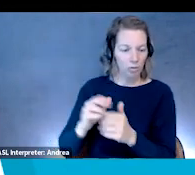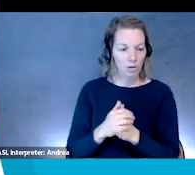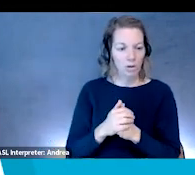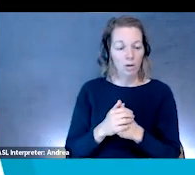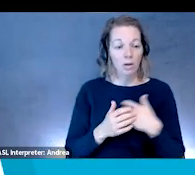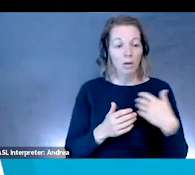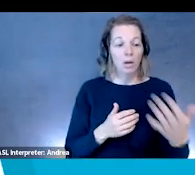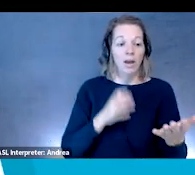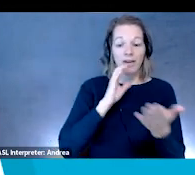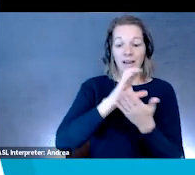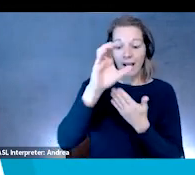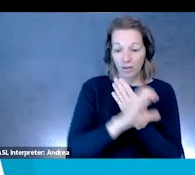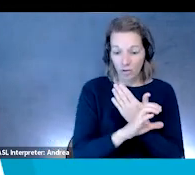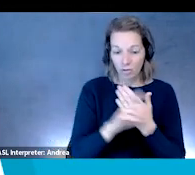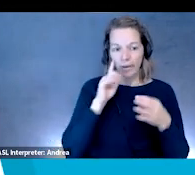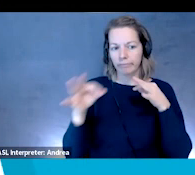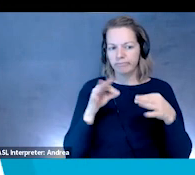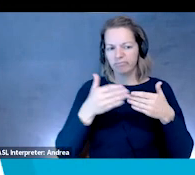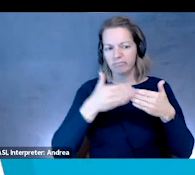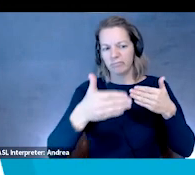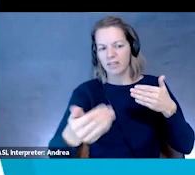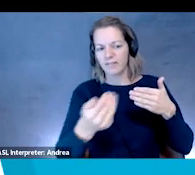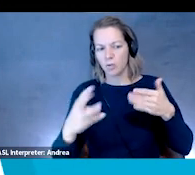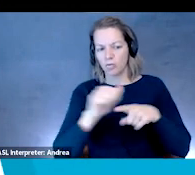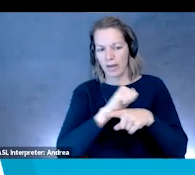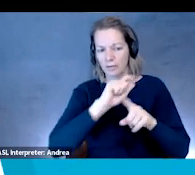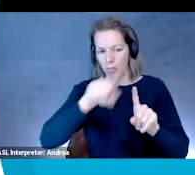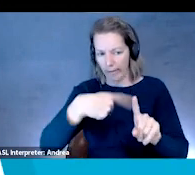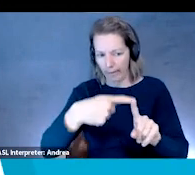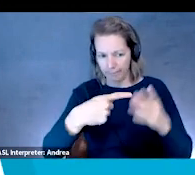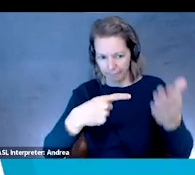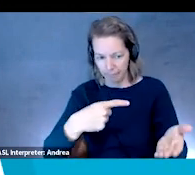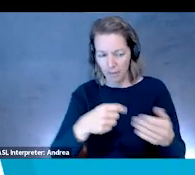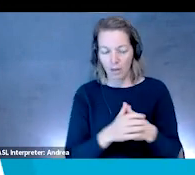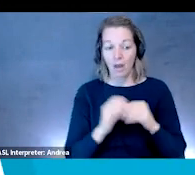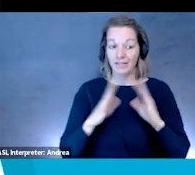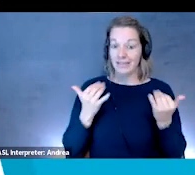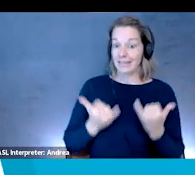AND POSTED TO OUR WEBSITE SO YOU CAN HAVE THIS INFORMATION AT ANY TIME. WE HAVE A